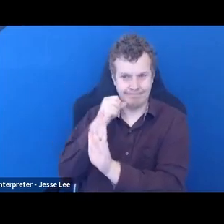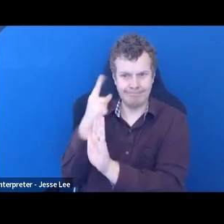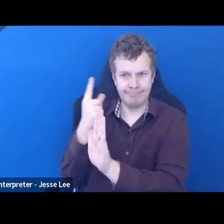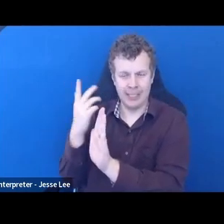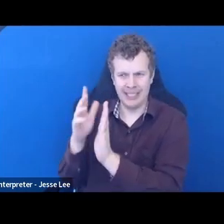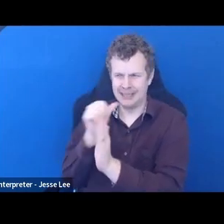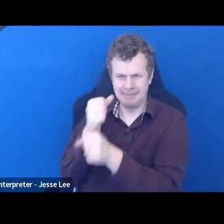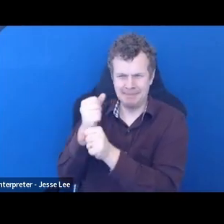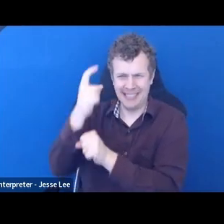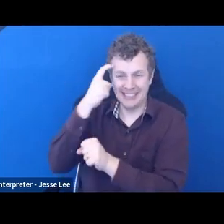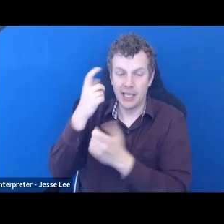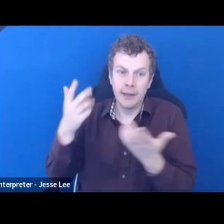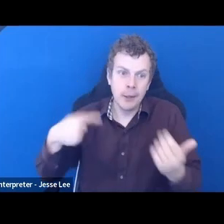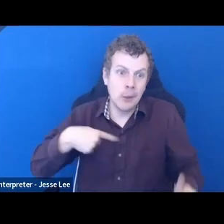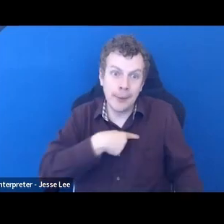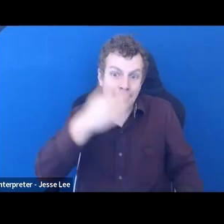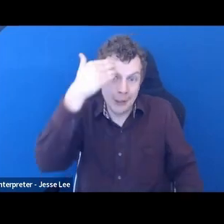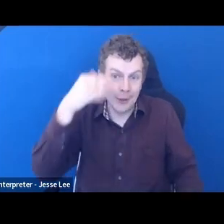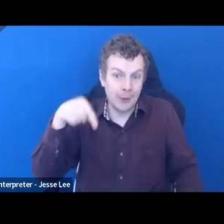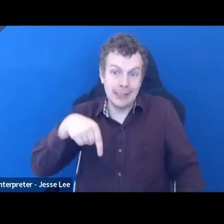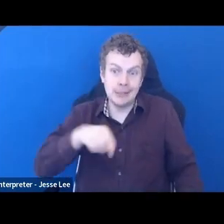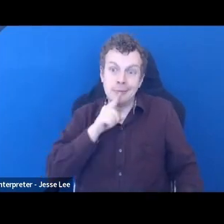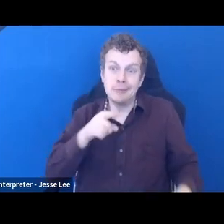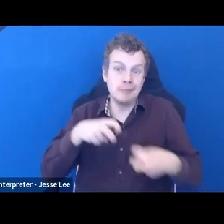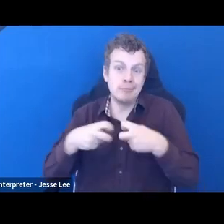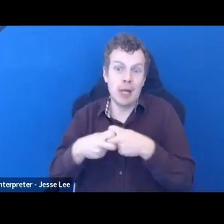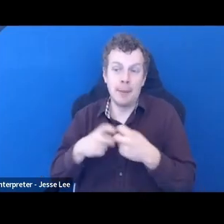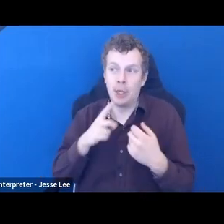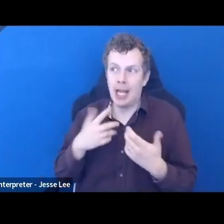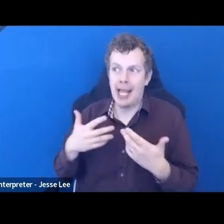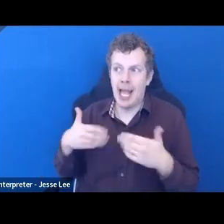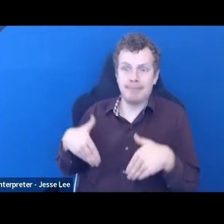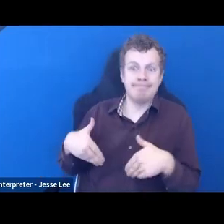That this is a problem. And we're kind of at a loss for what to do about it.